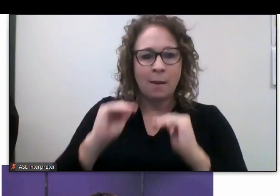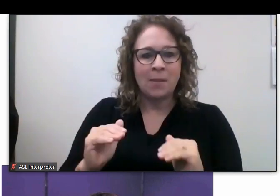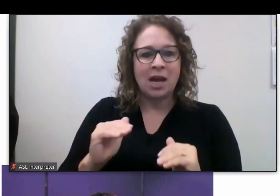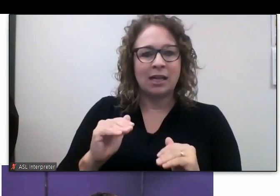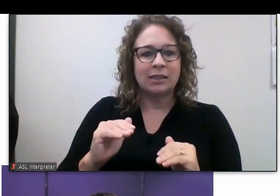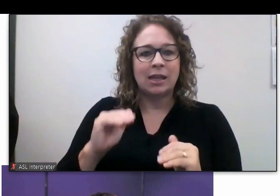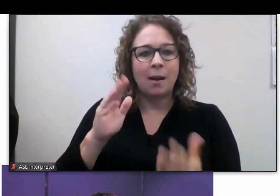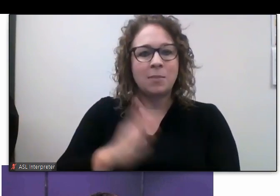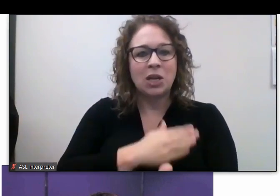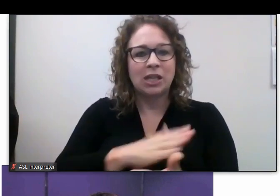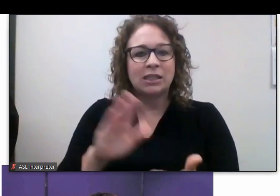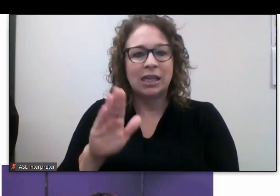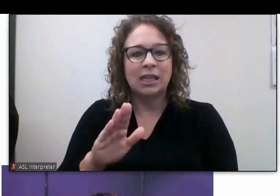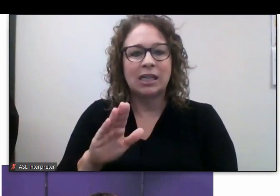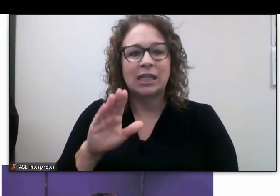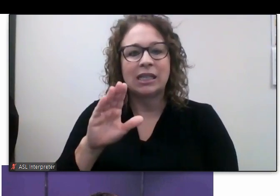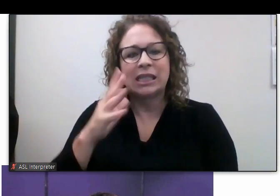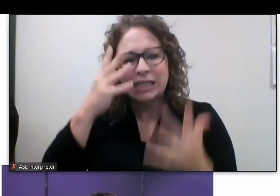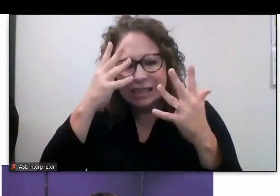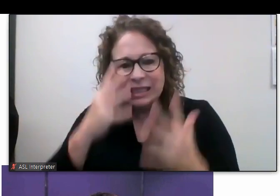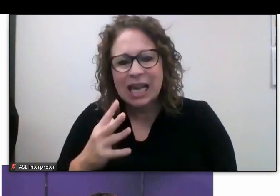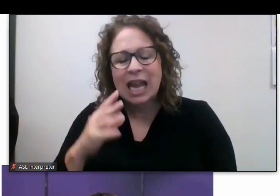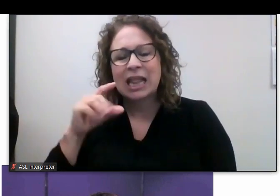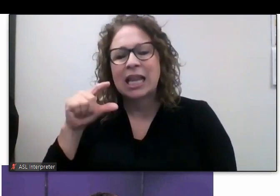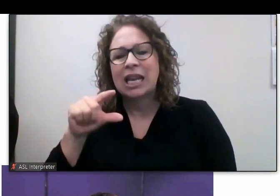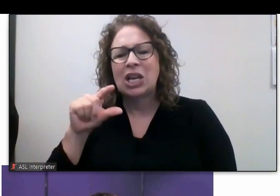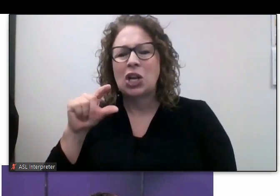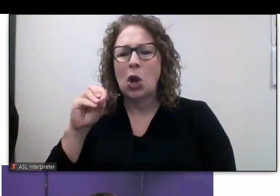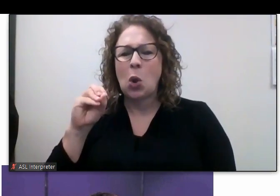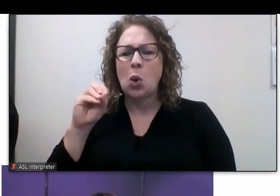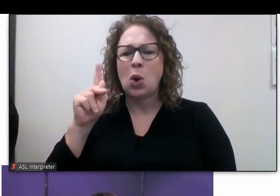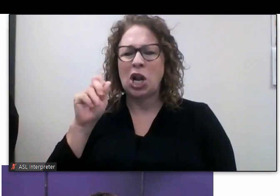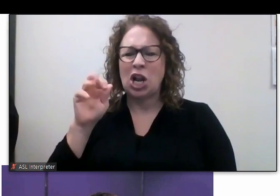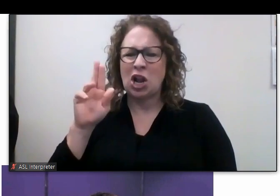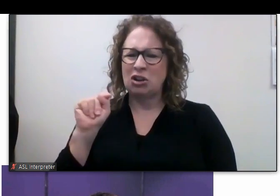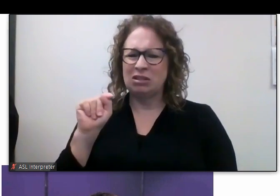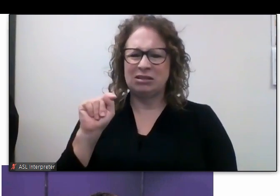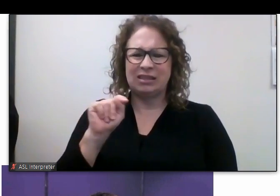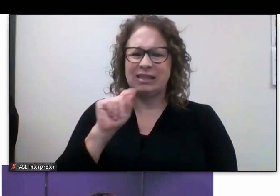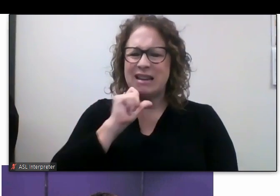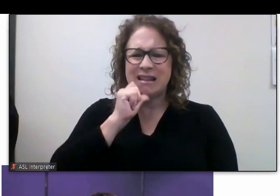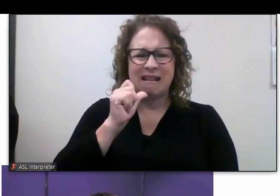playing off screen as "sadly go-carts" and neither of those seem quite accurate.